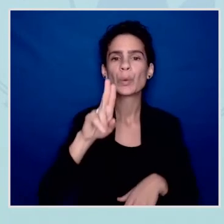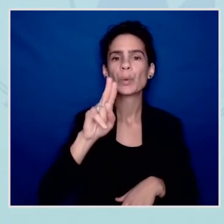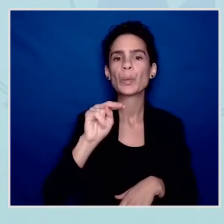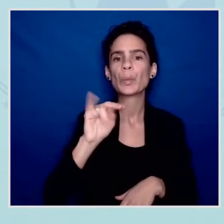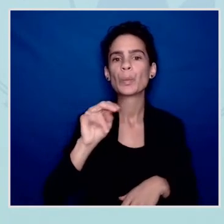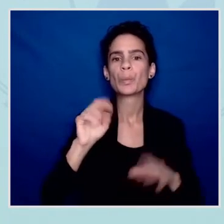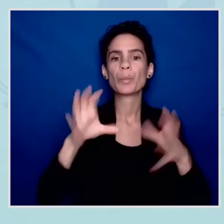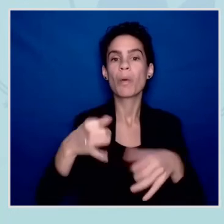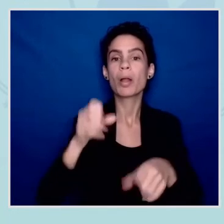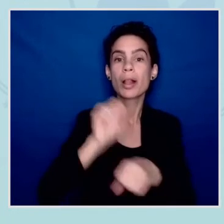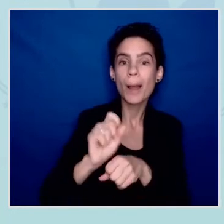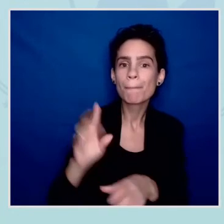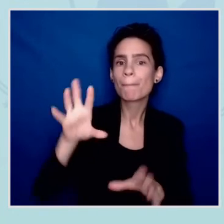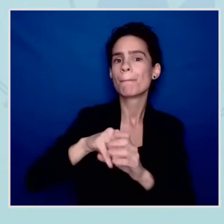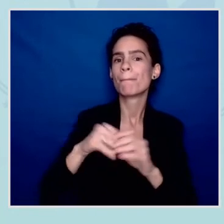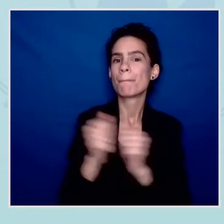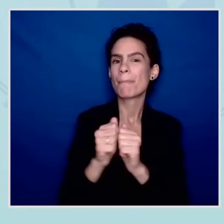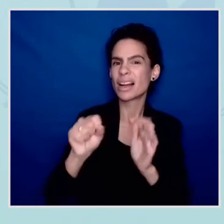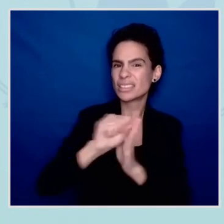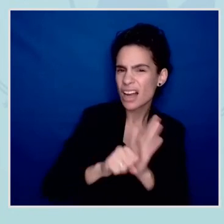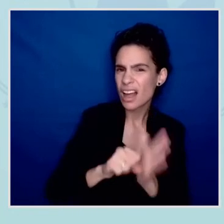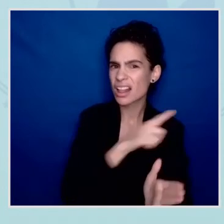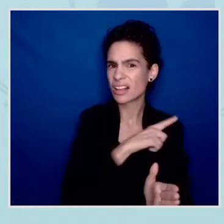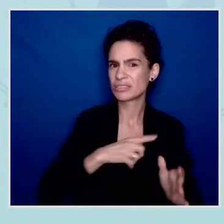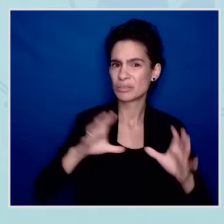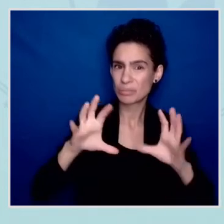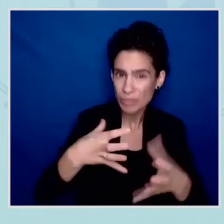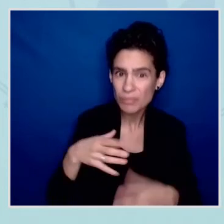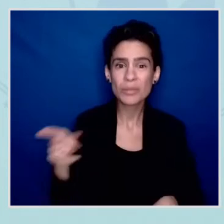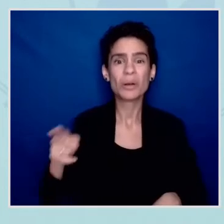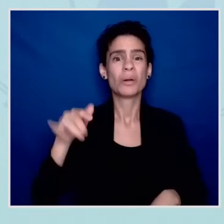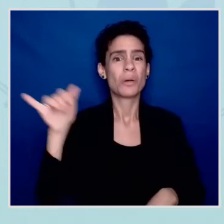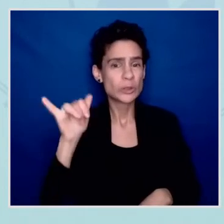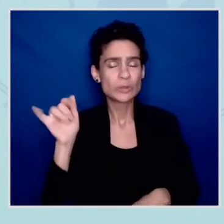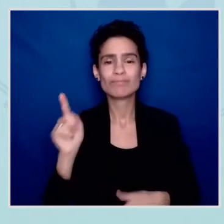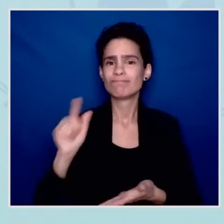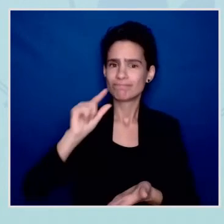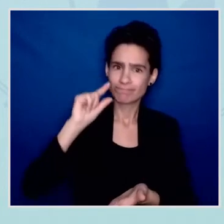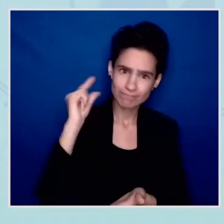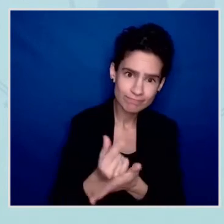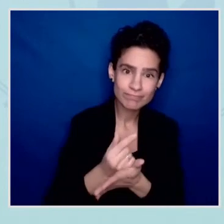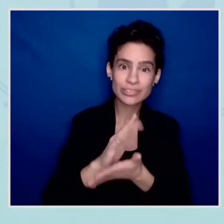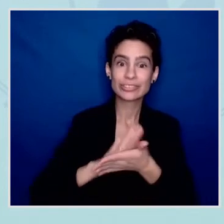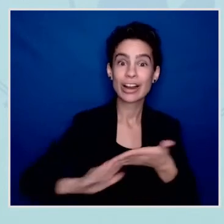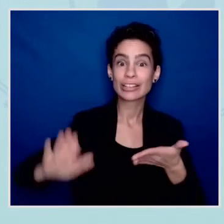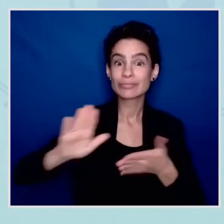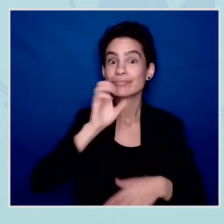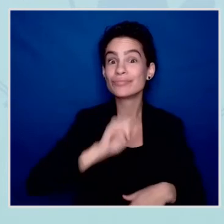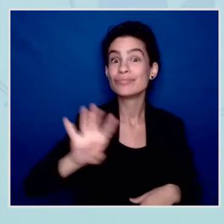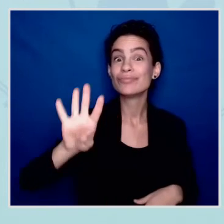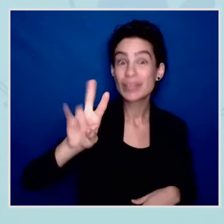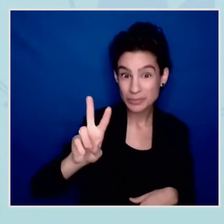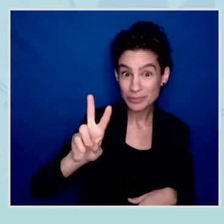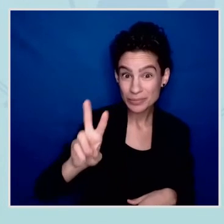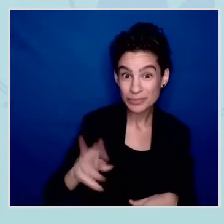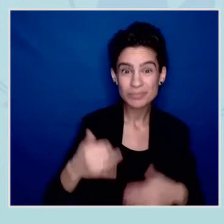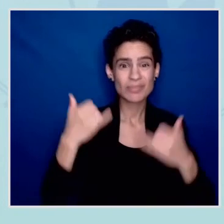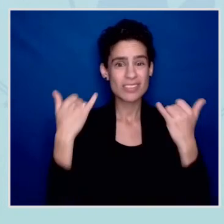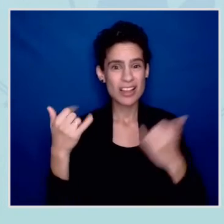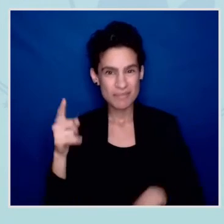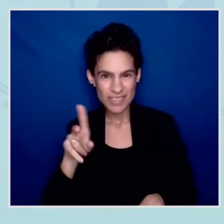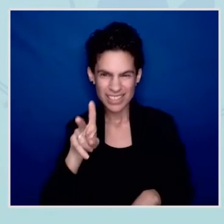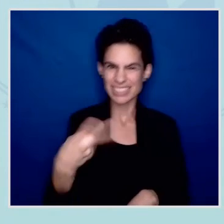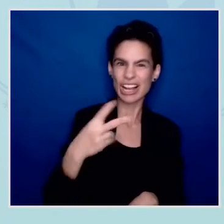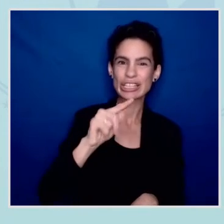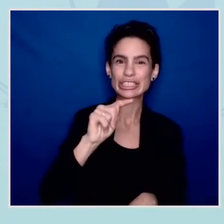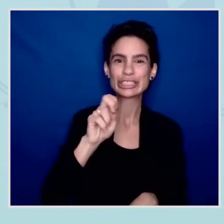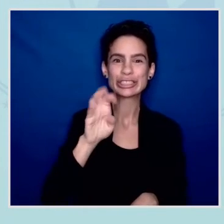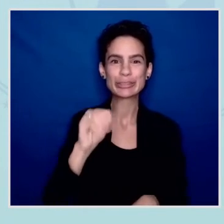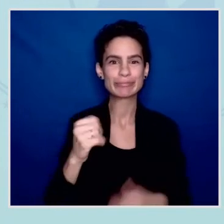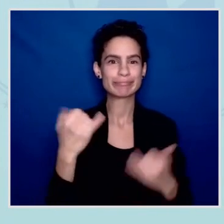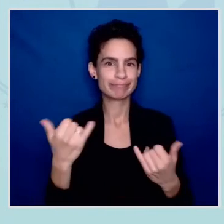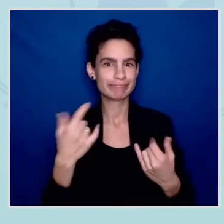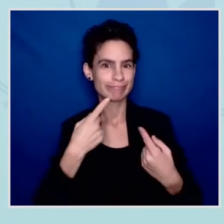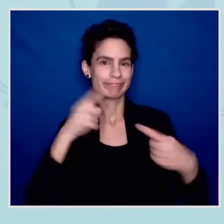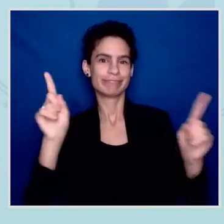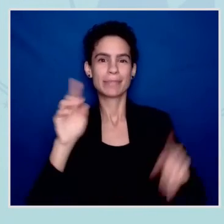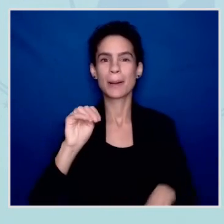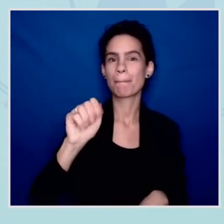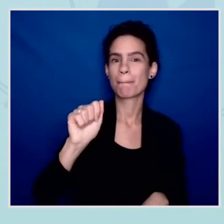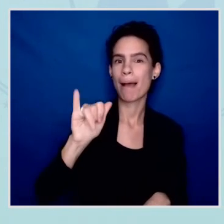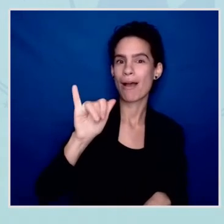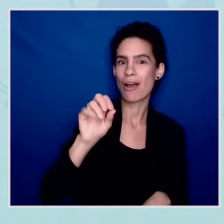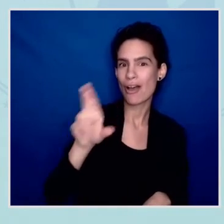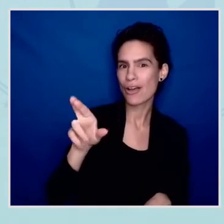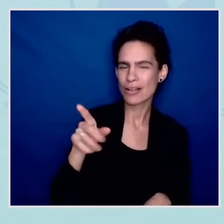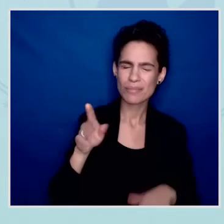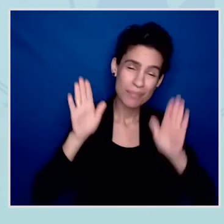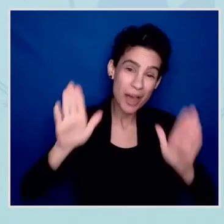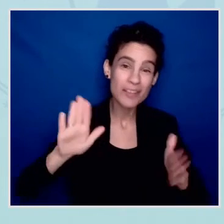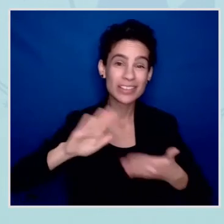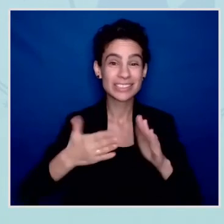LABOR UNION, AT AGE 21, ELECTED